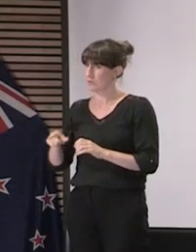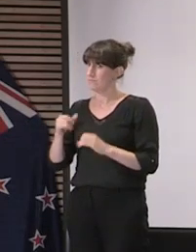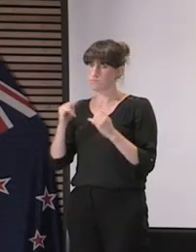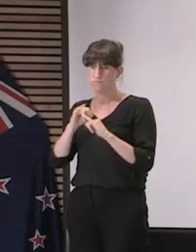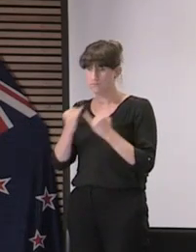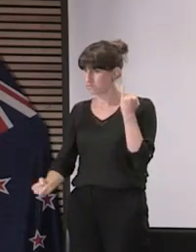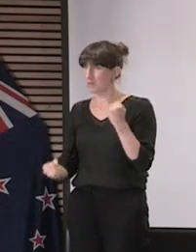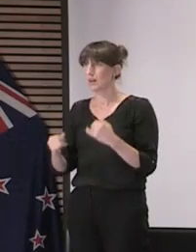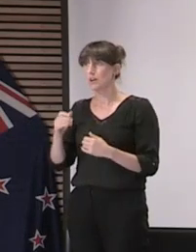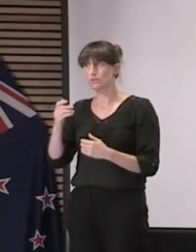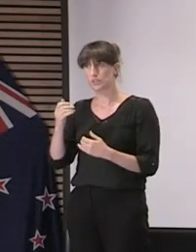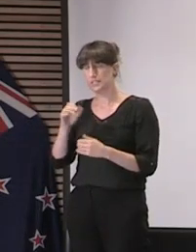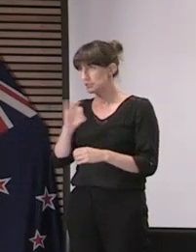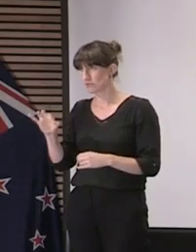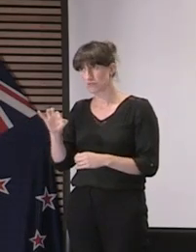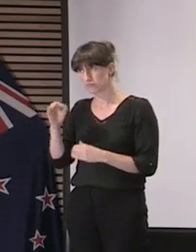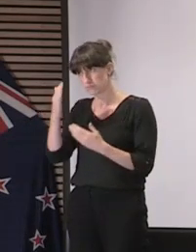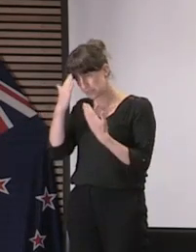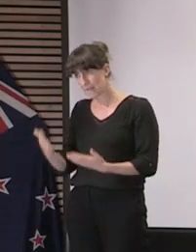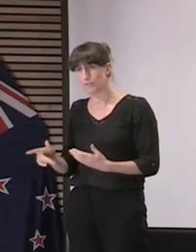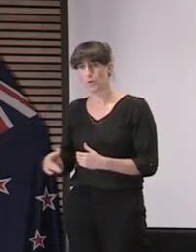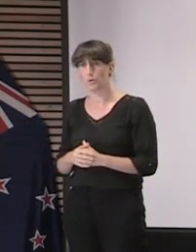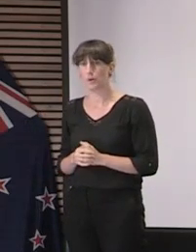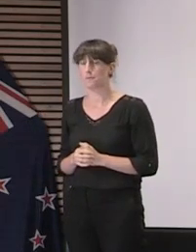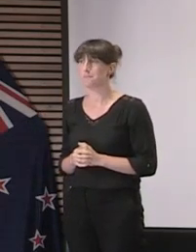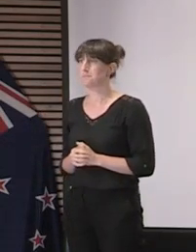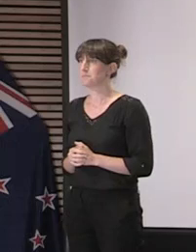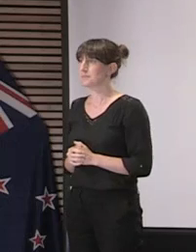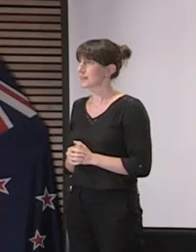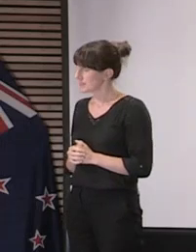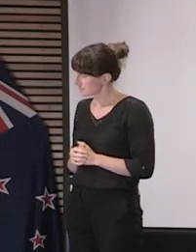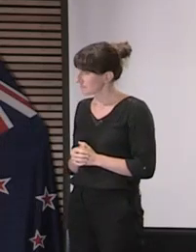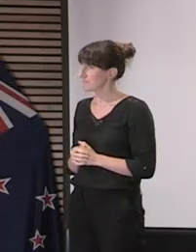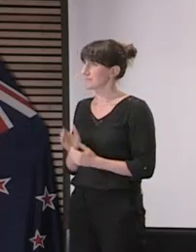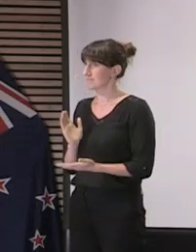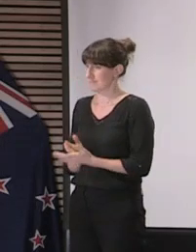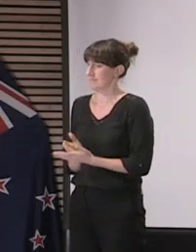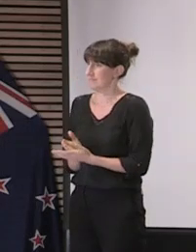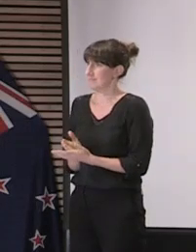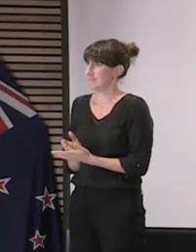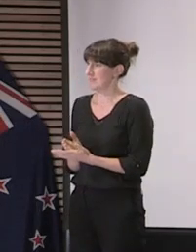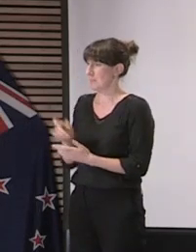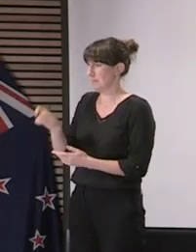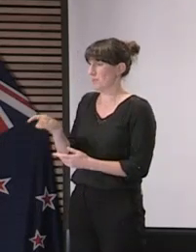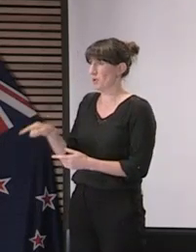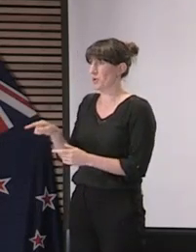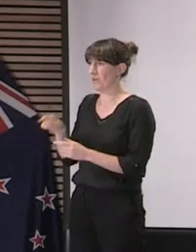causing public health concerns and straight up disrespect?